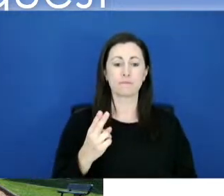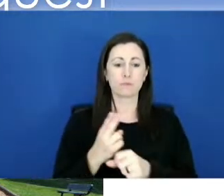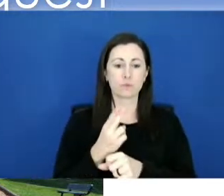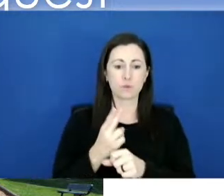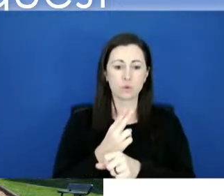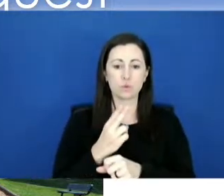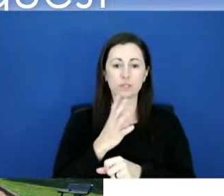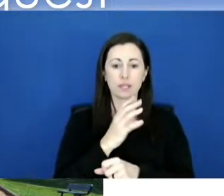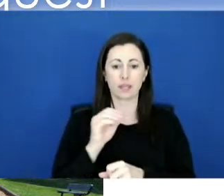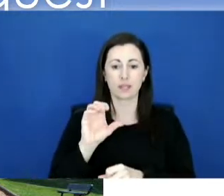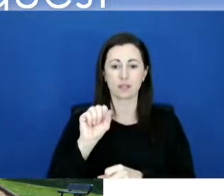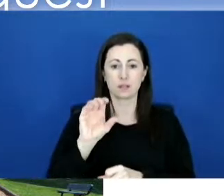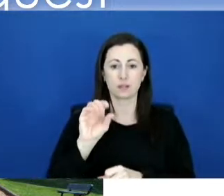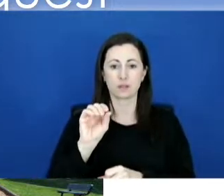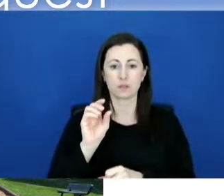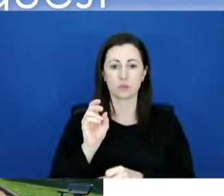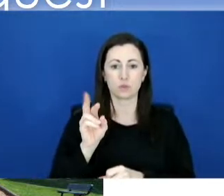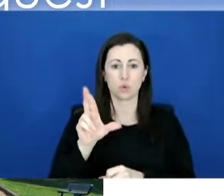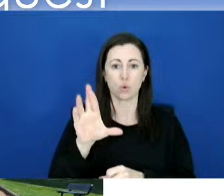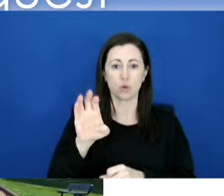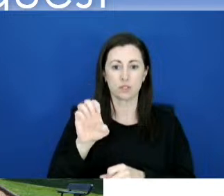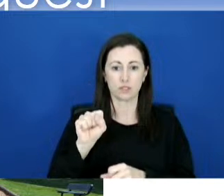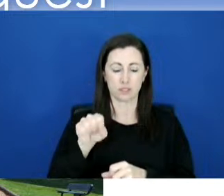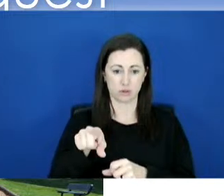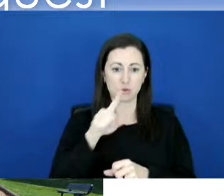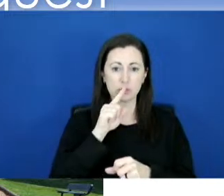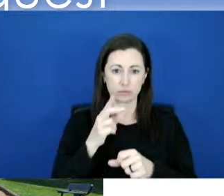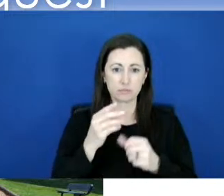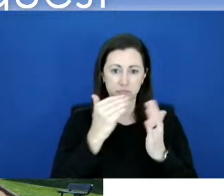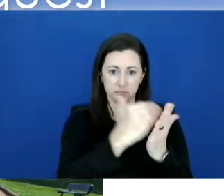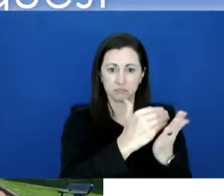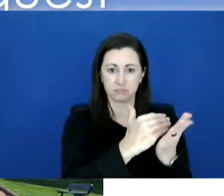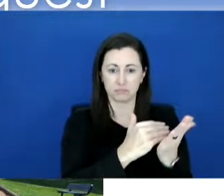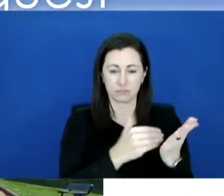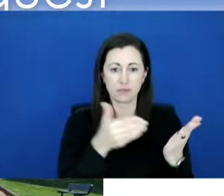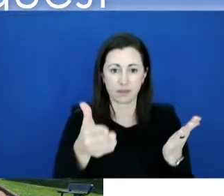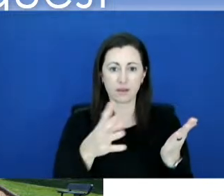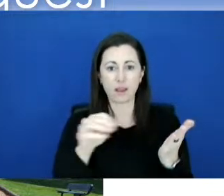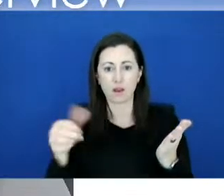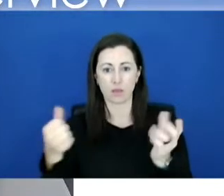AND THEN, OF COURSE, THE USES